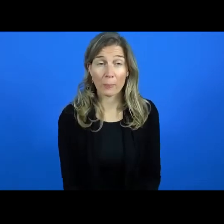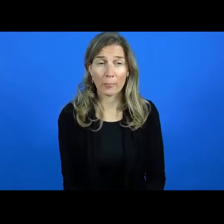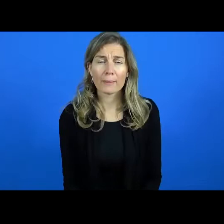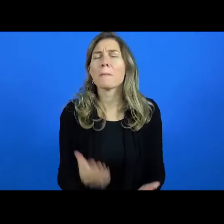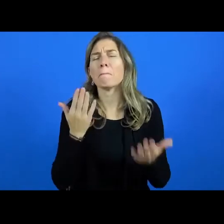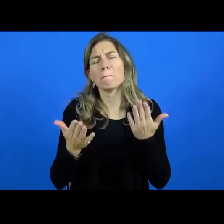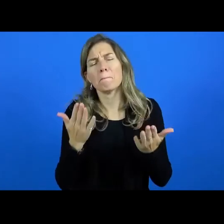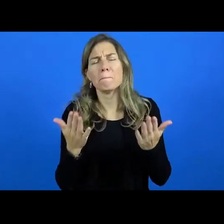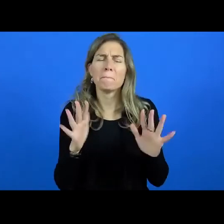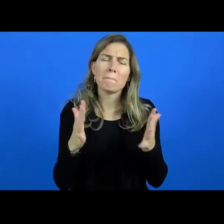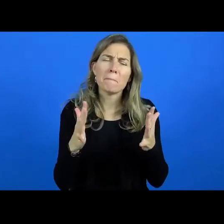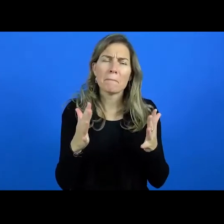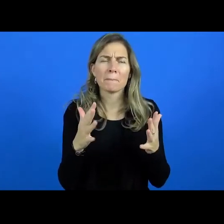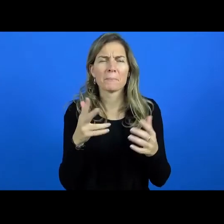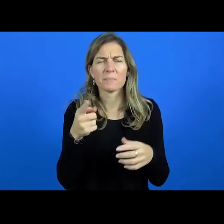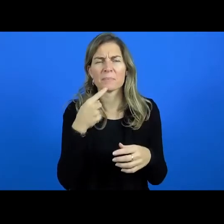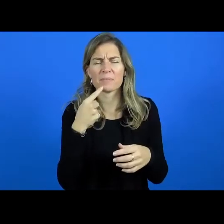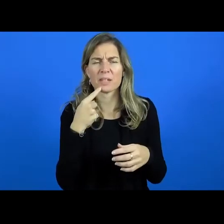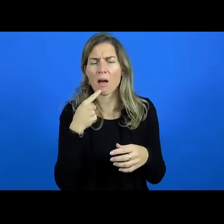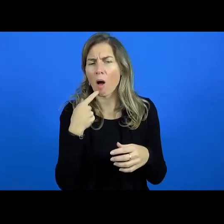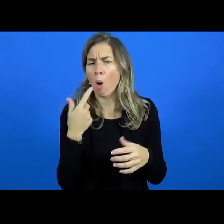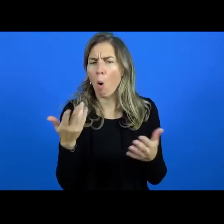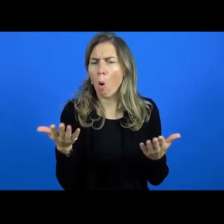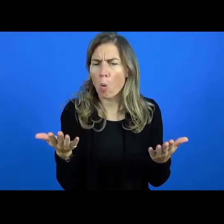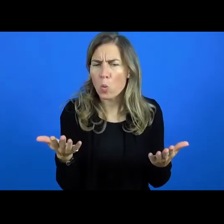but if you see, yeah, we have just a very small office,